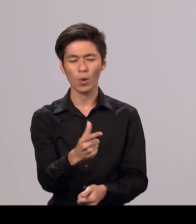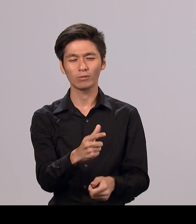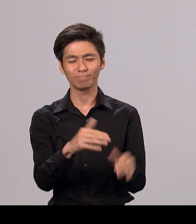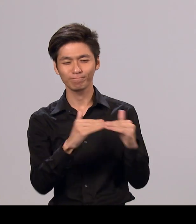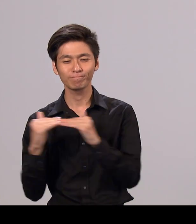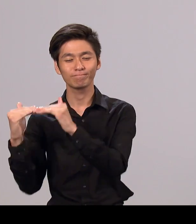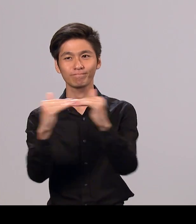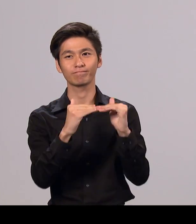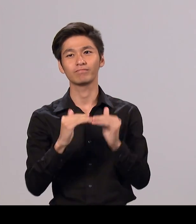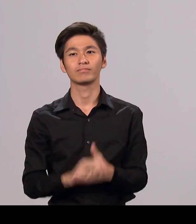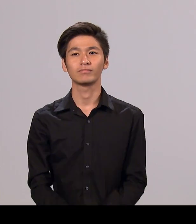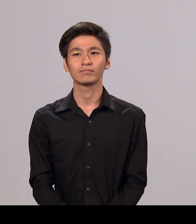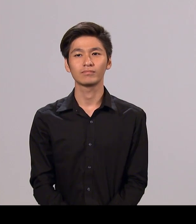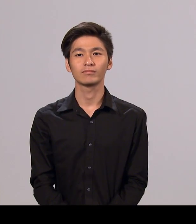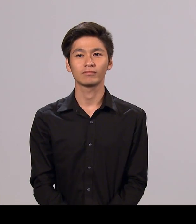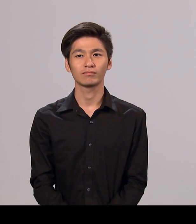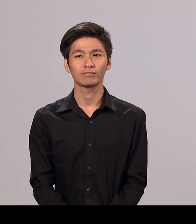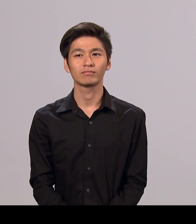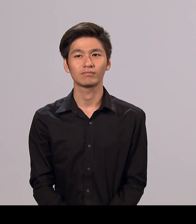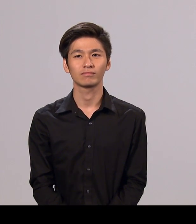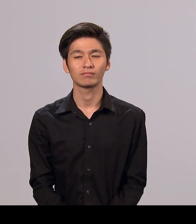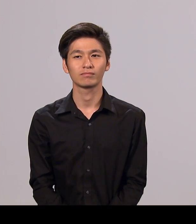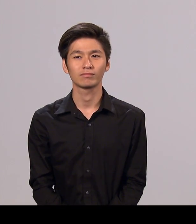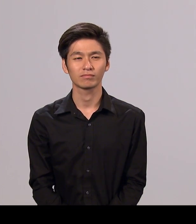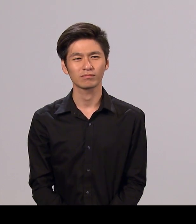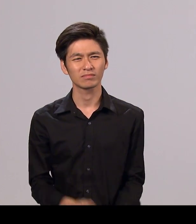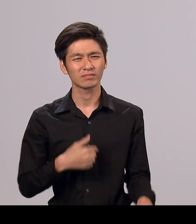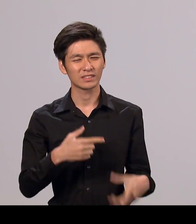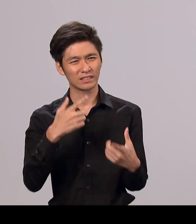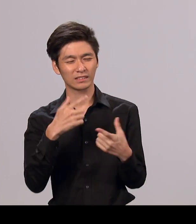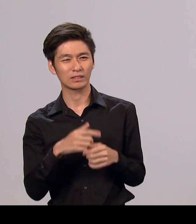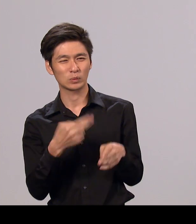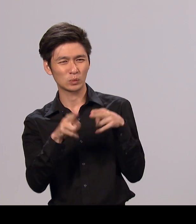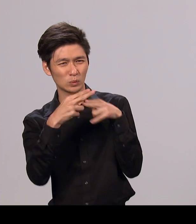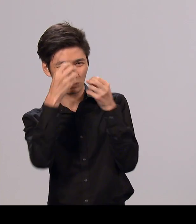Now, where do all these countries stand? Let me try and give you a sense of it.